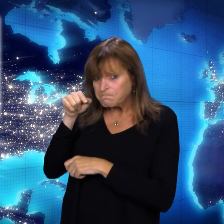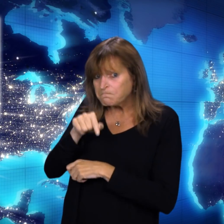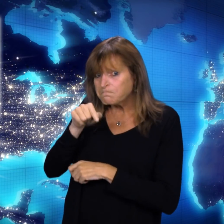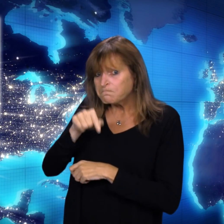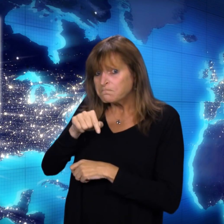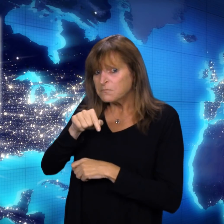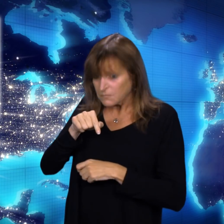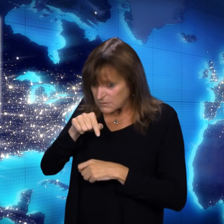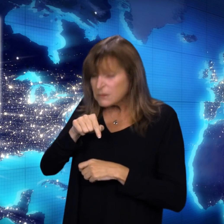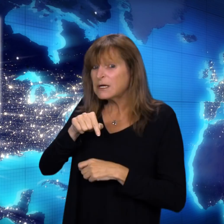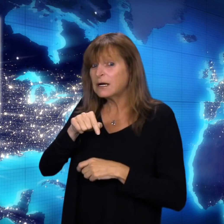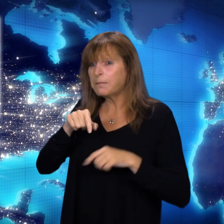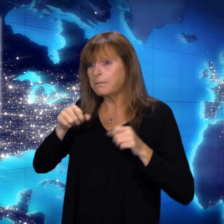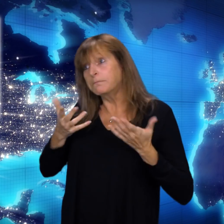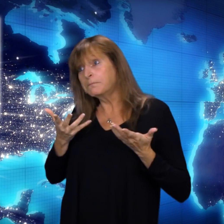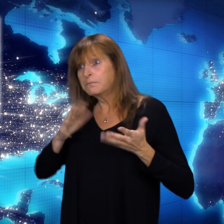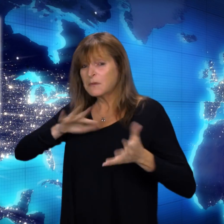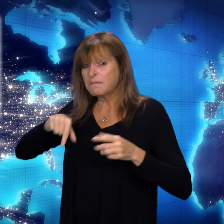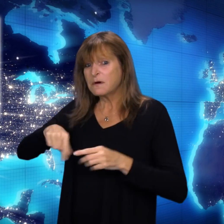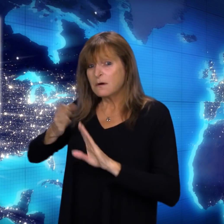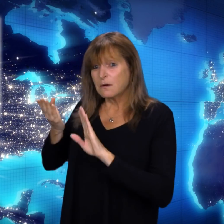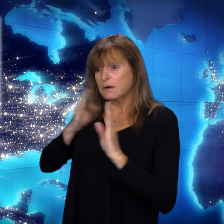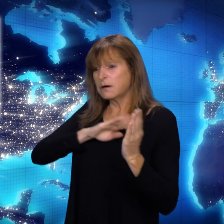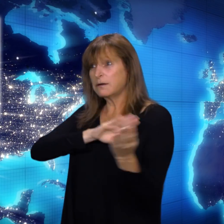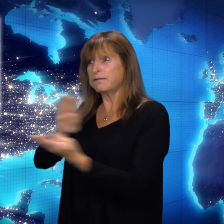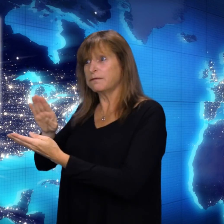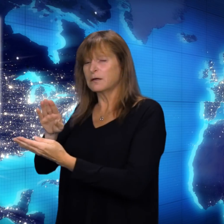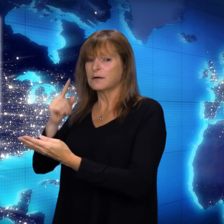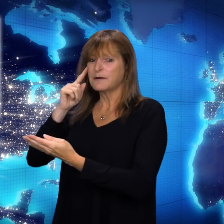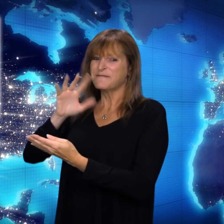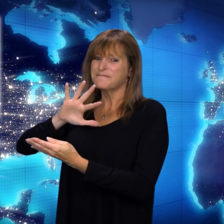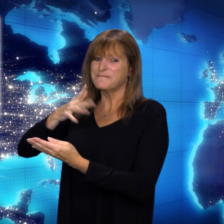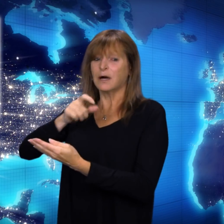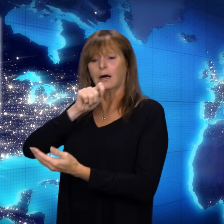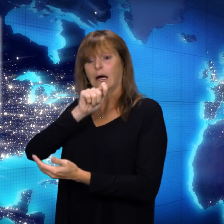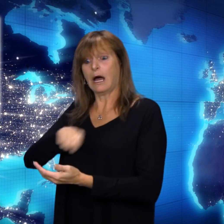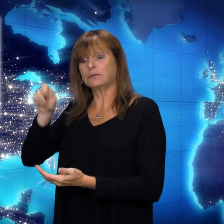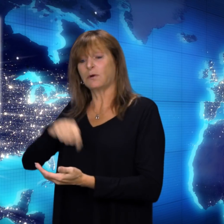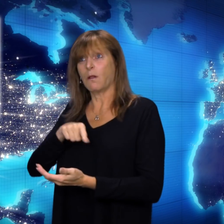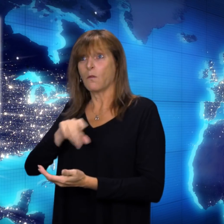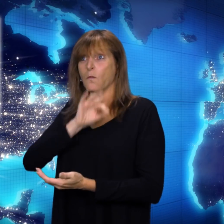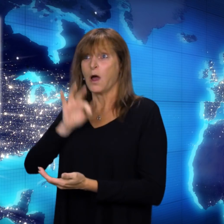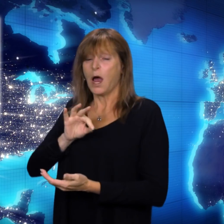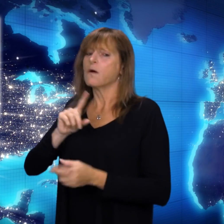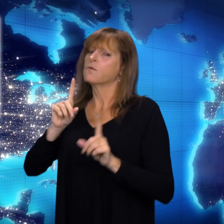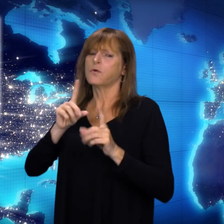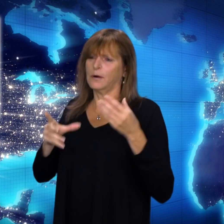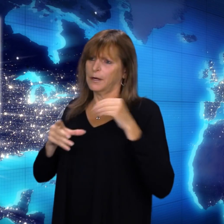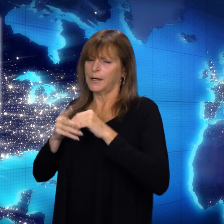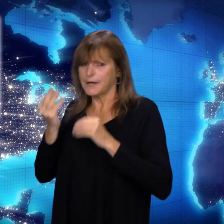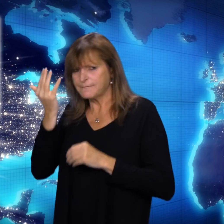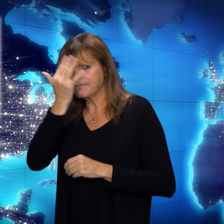determined so it has not been ruled